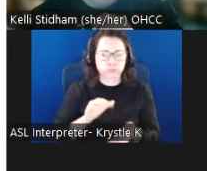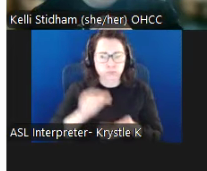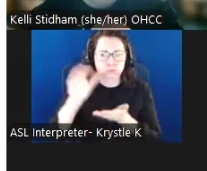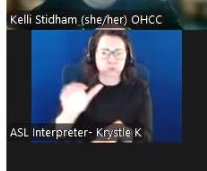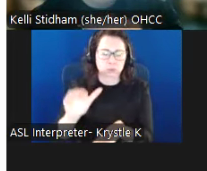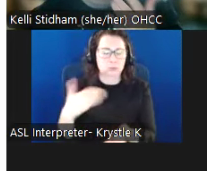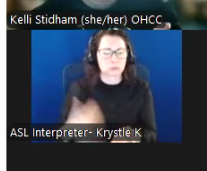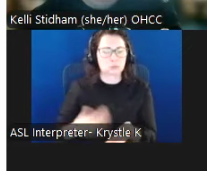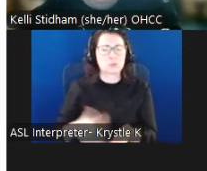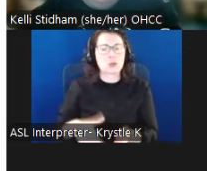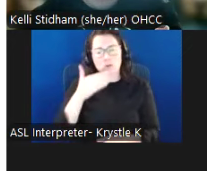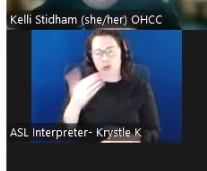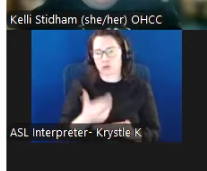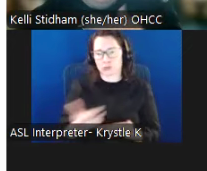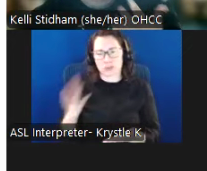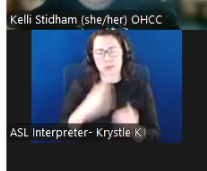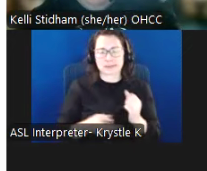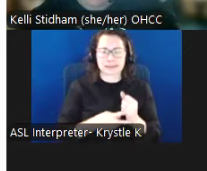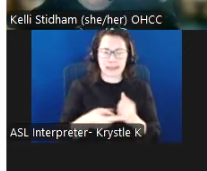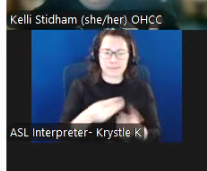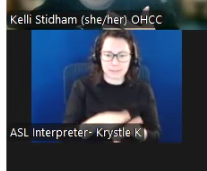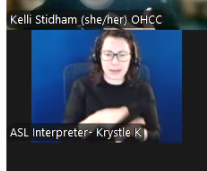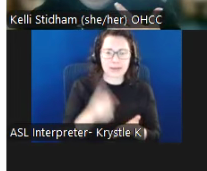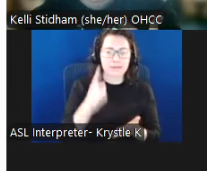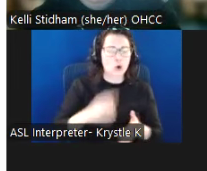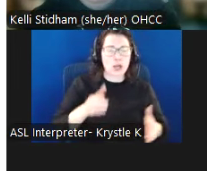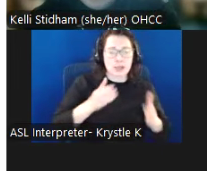good resource that saves money for